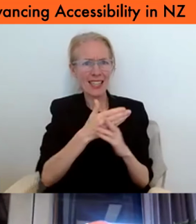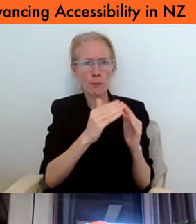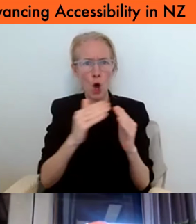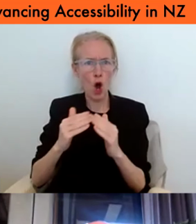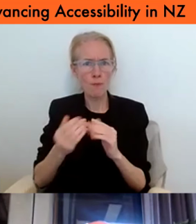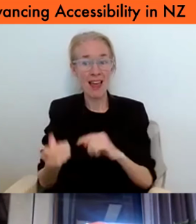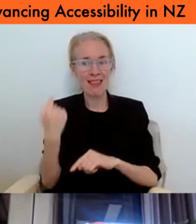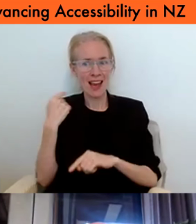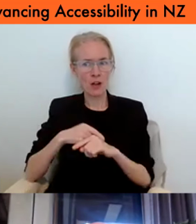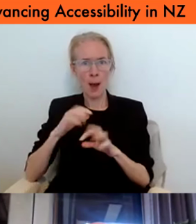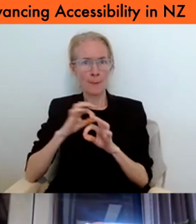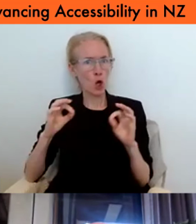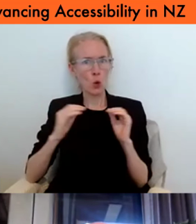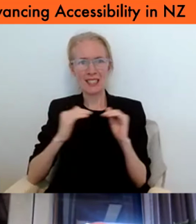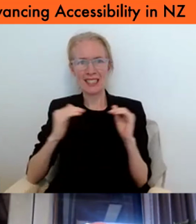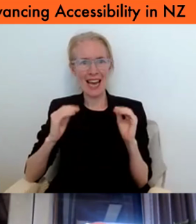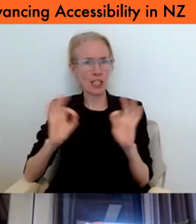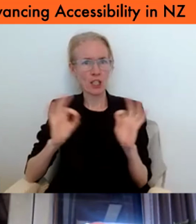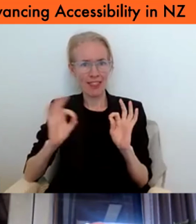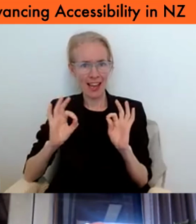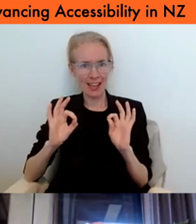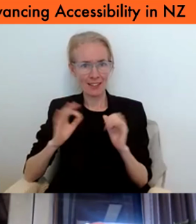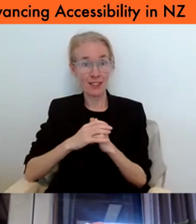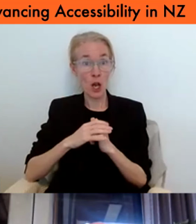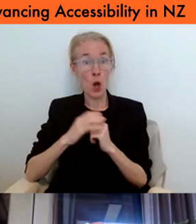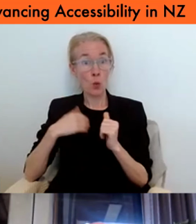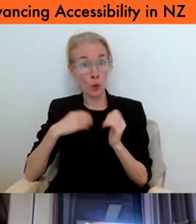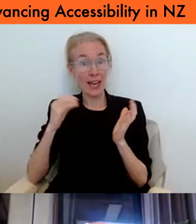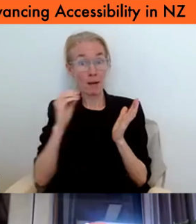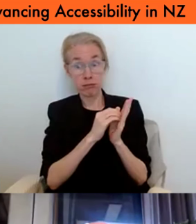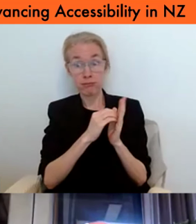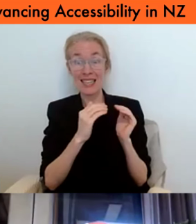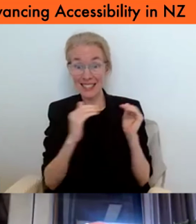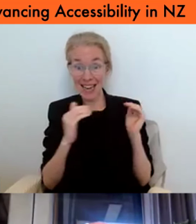We set those standards up. 20 years on there is still no legislation.